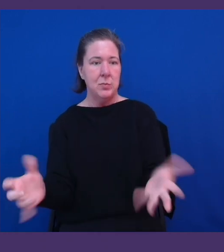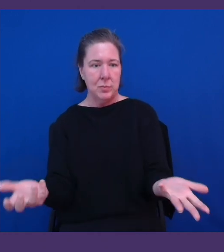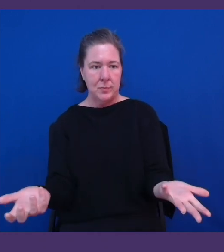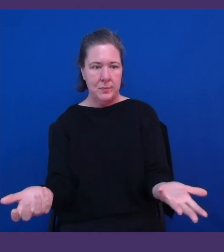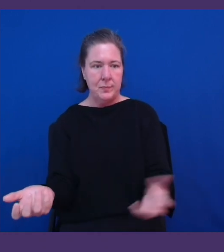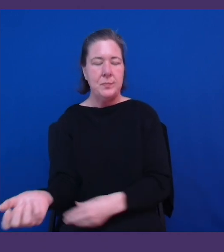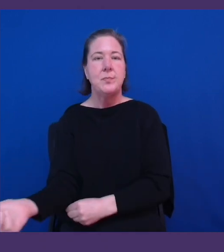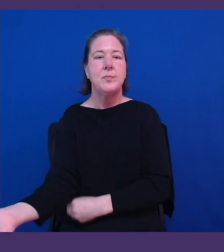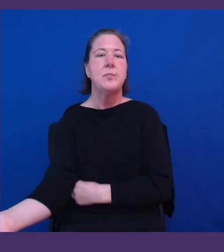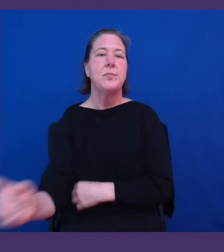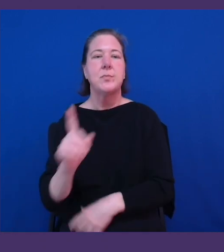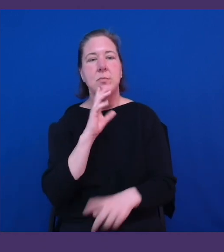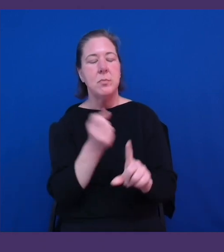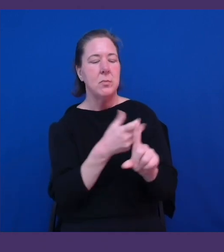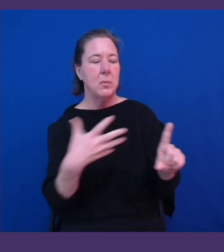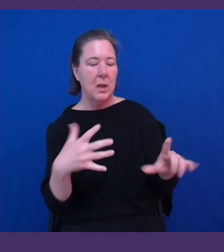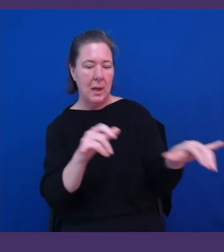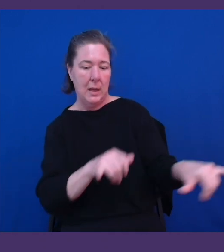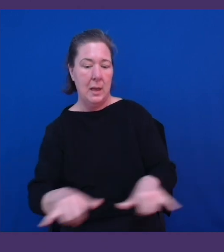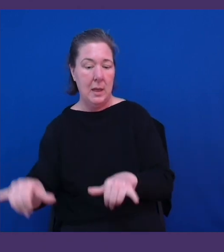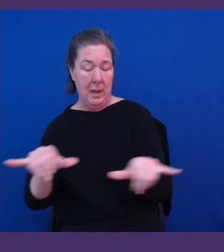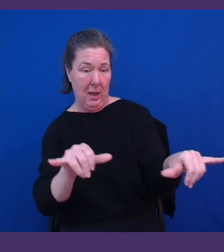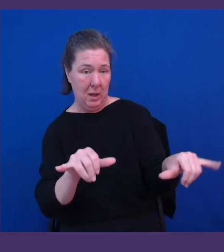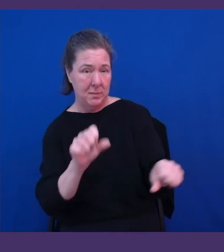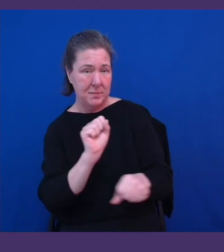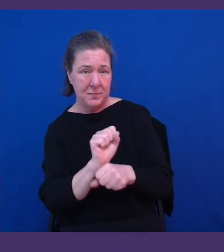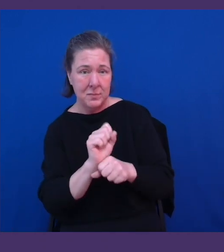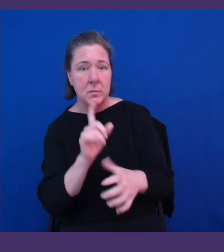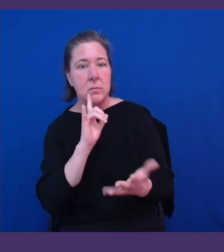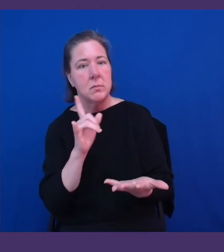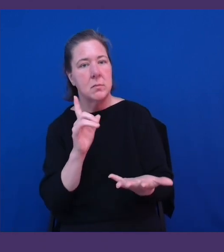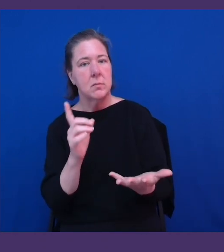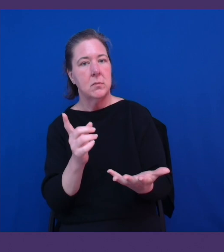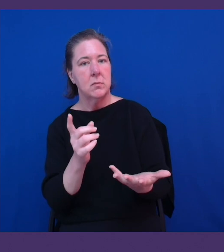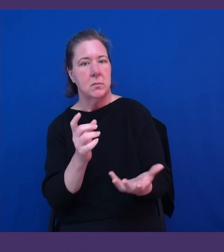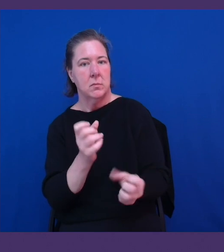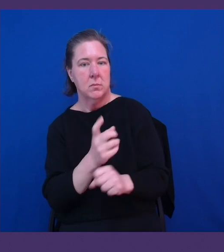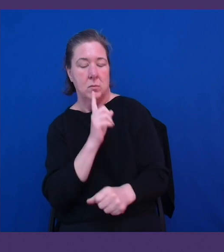of standardization work is it's a sure way to lose friends